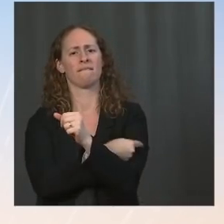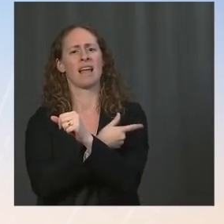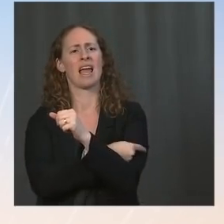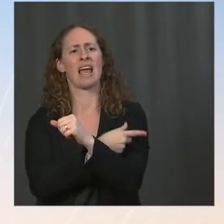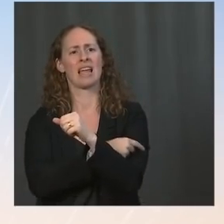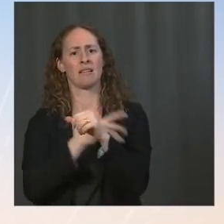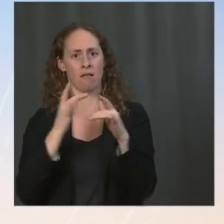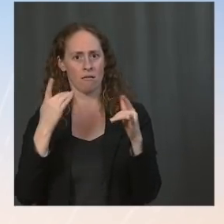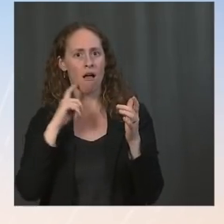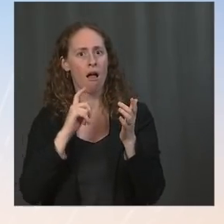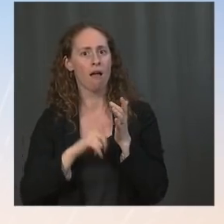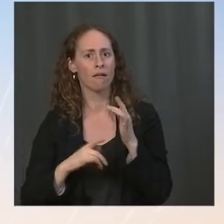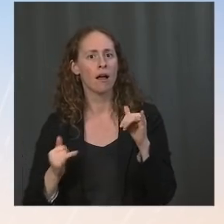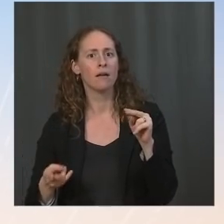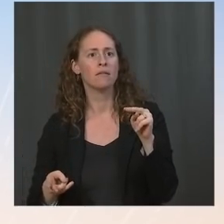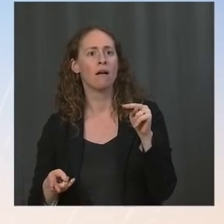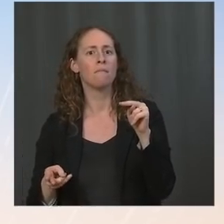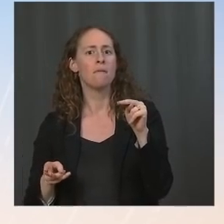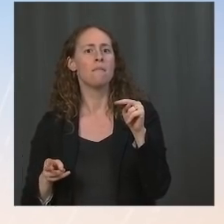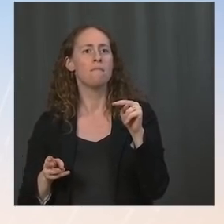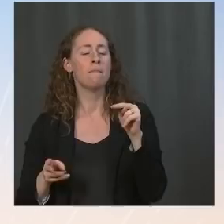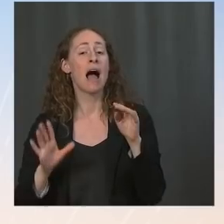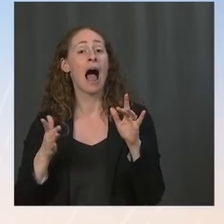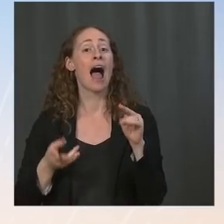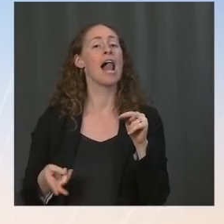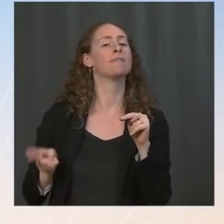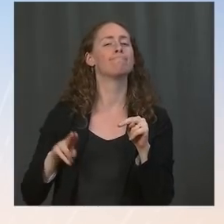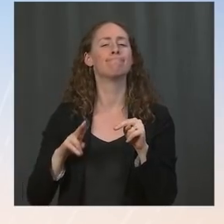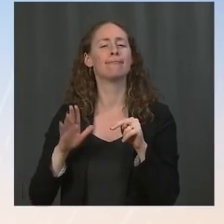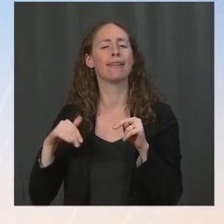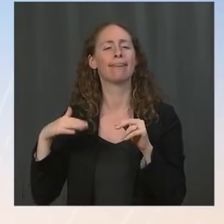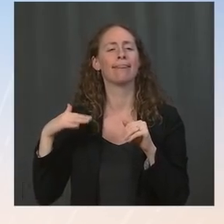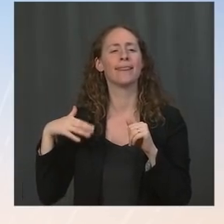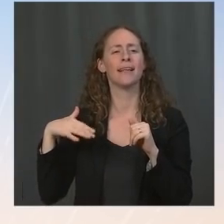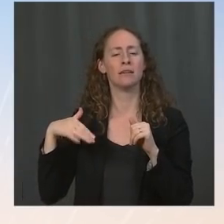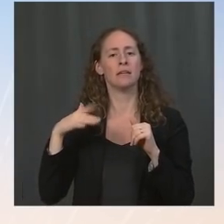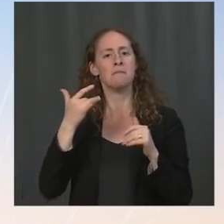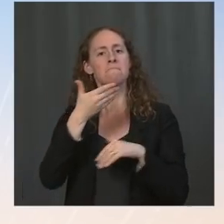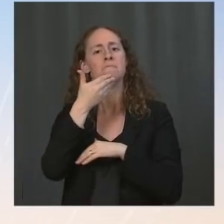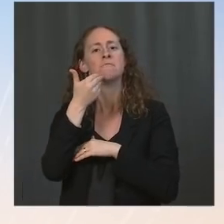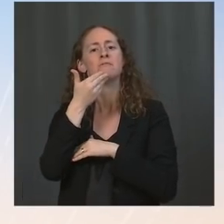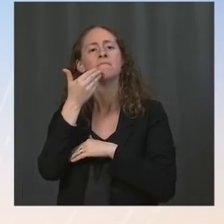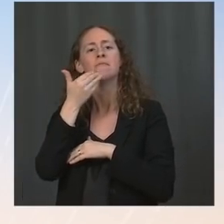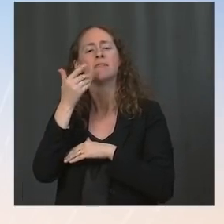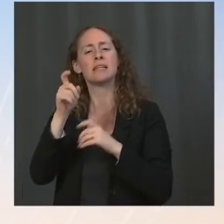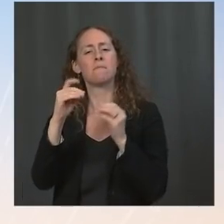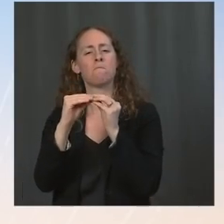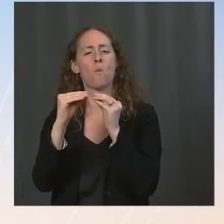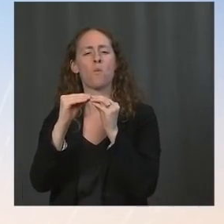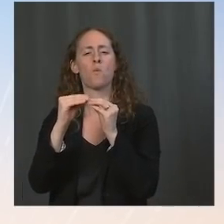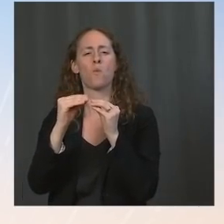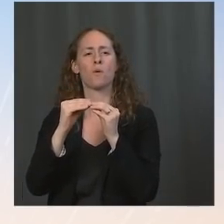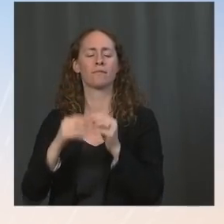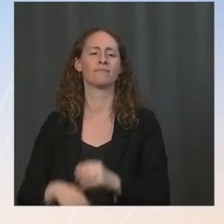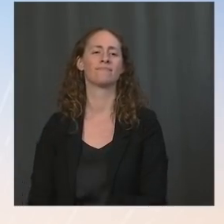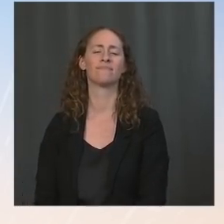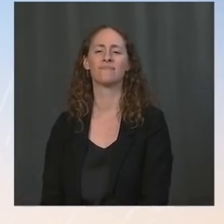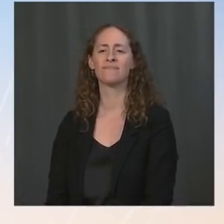although not simply not enough to prevent the spread. Go ahead, George. The Press: Can you give us any kind of update